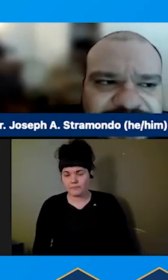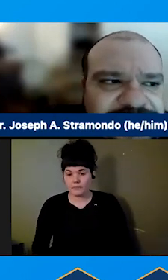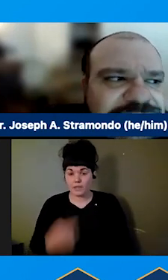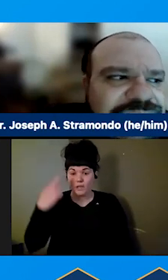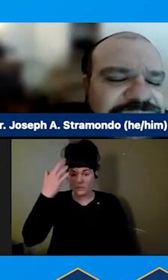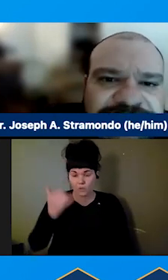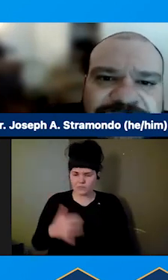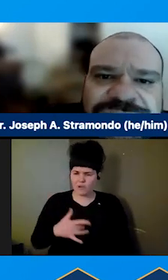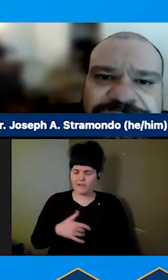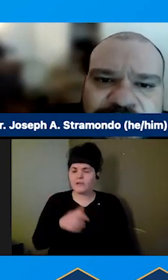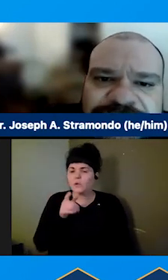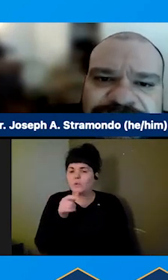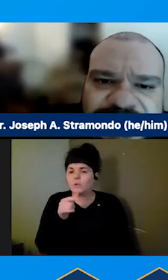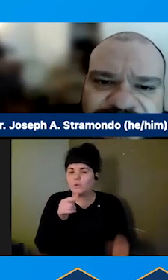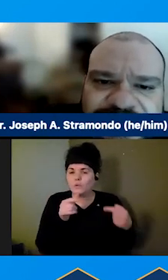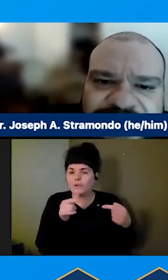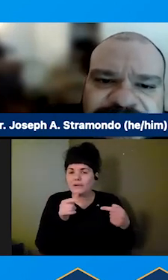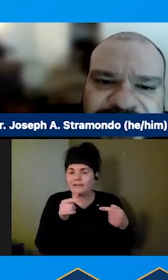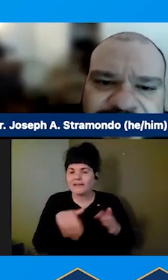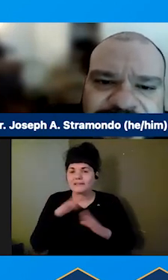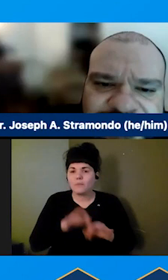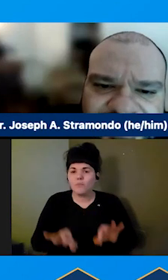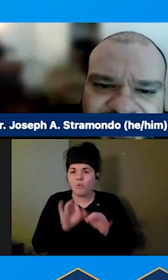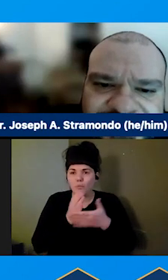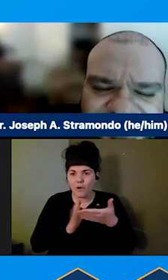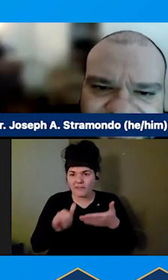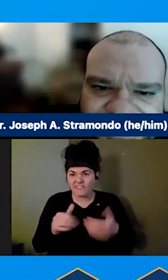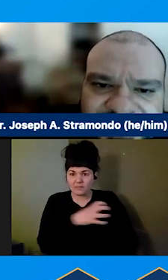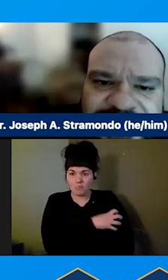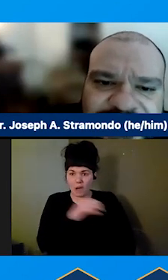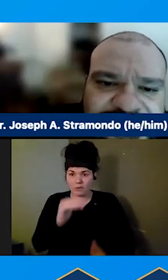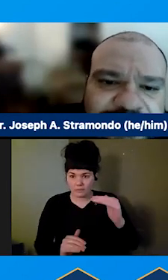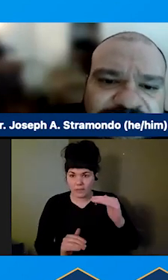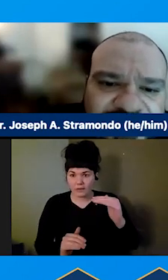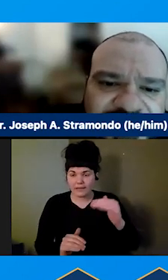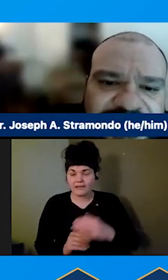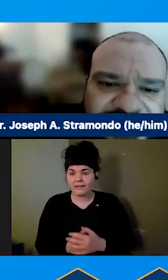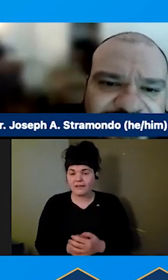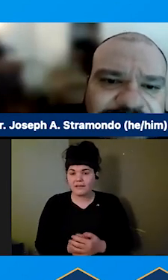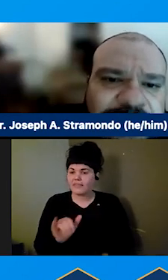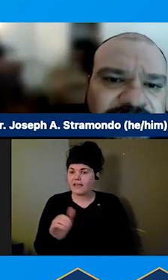provides care is the most important feature of this power disparity, this is the thing that someone really needs to be